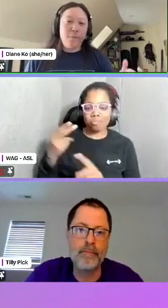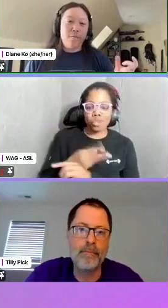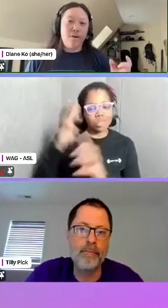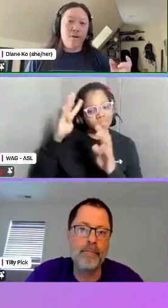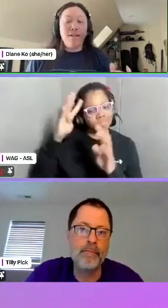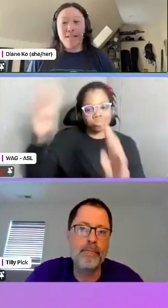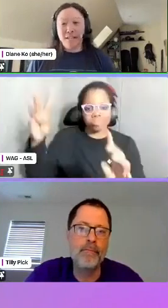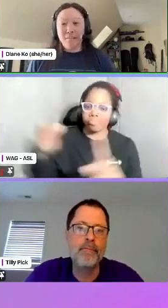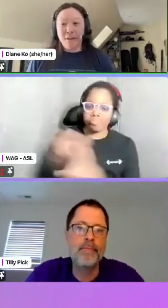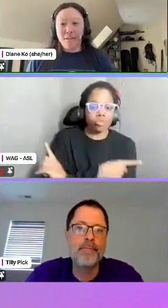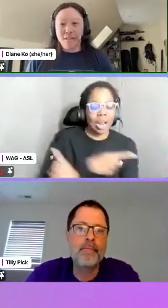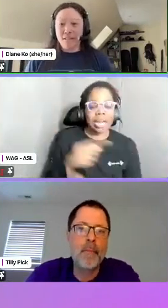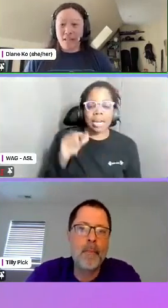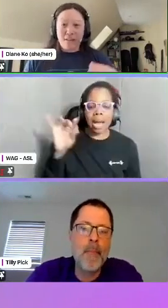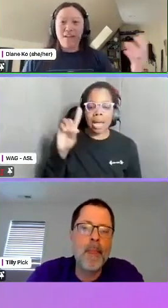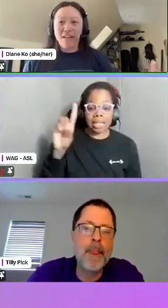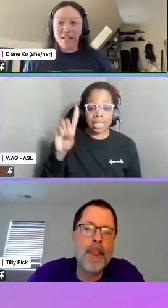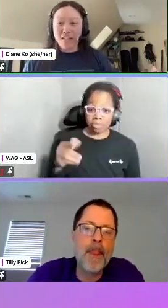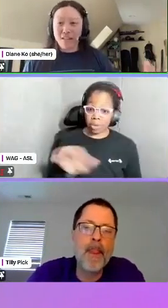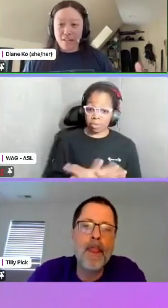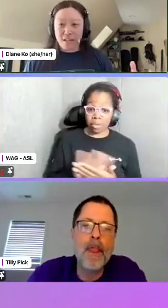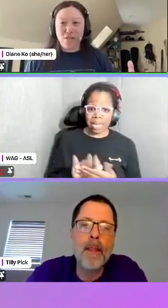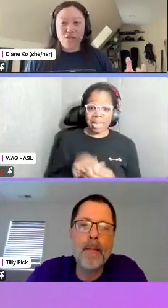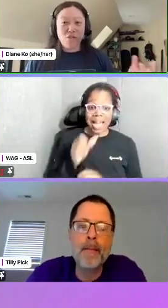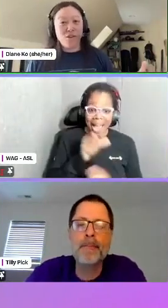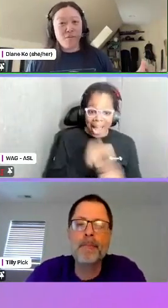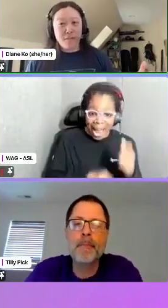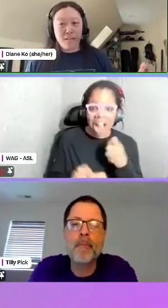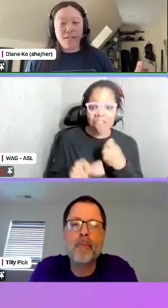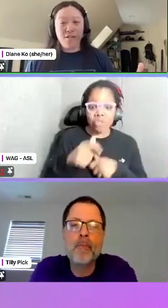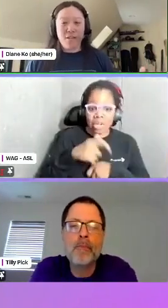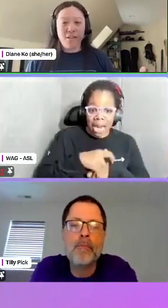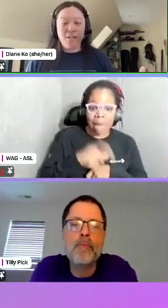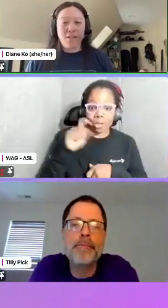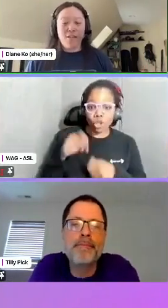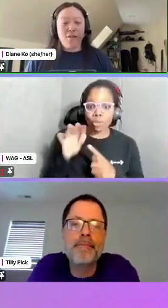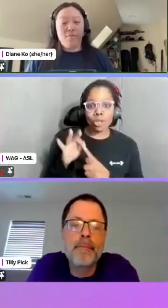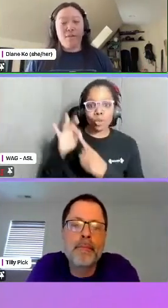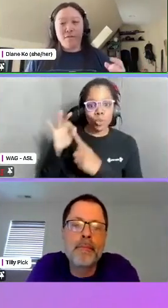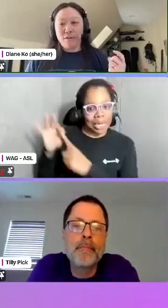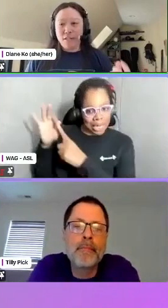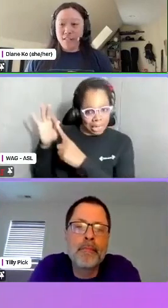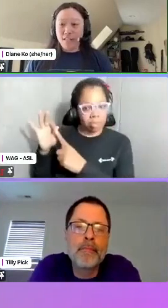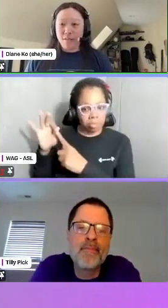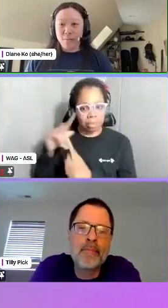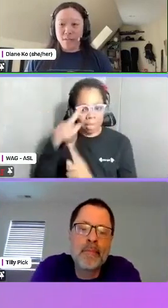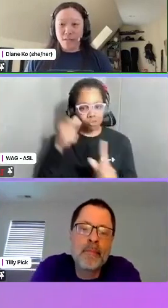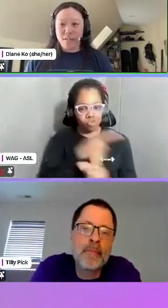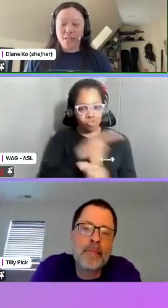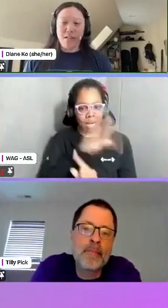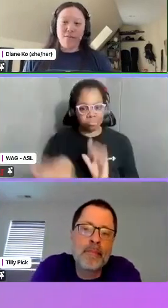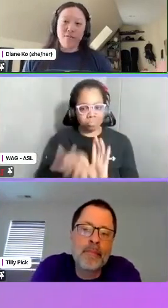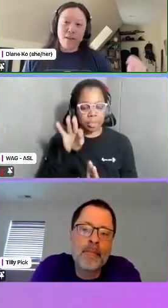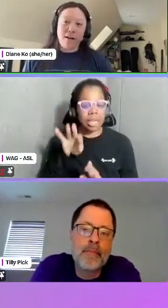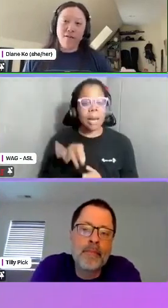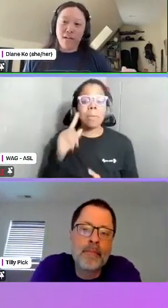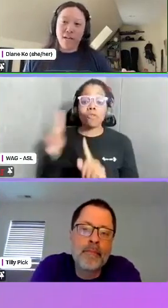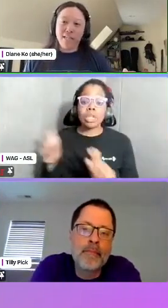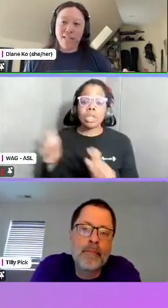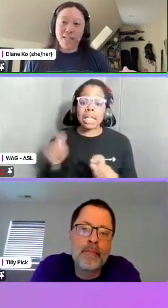color contrast, ID value must be unique, and interactive controls are not nested pyric including accessibility into